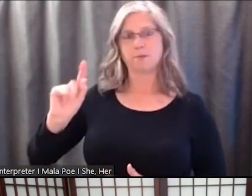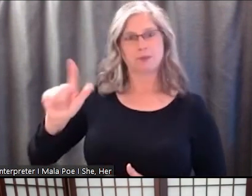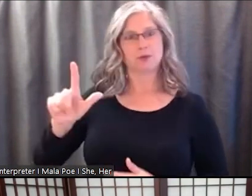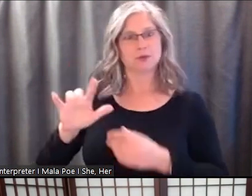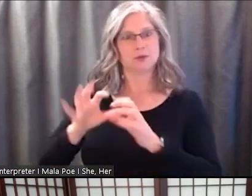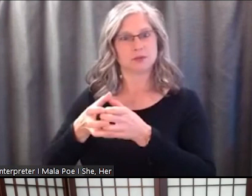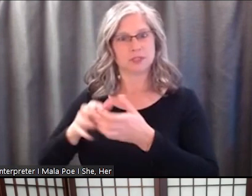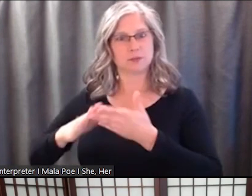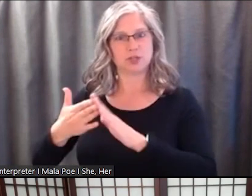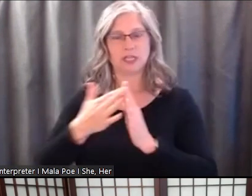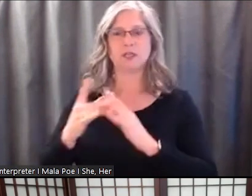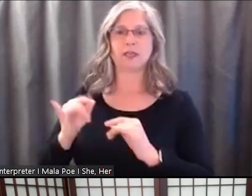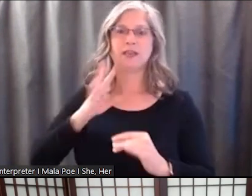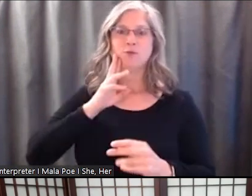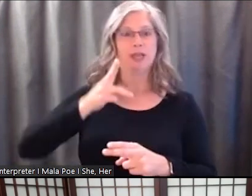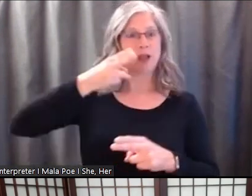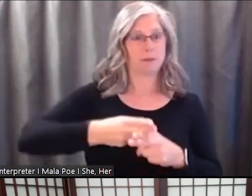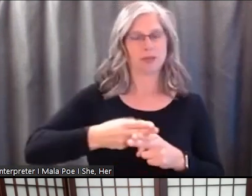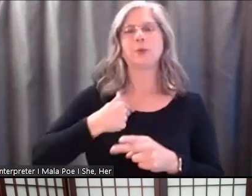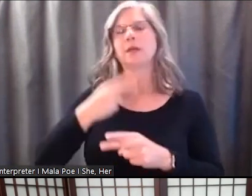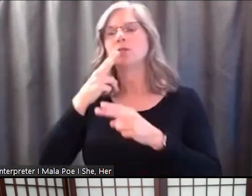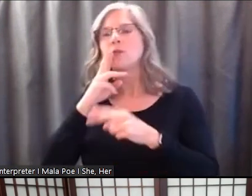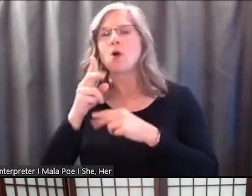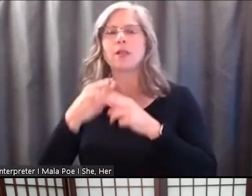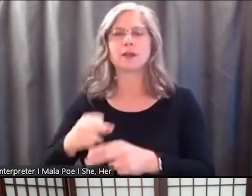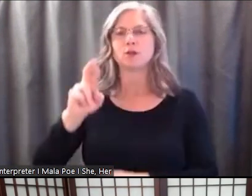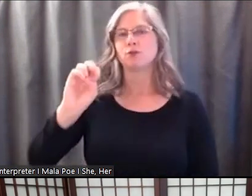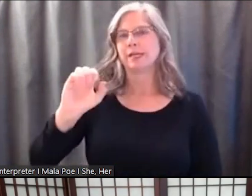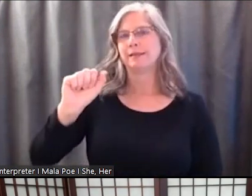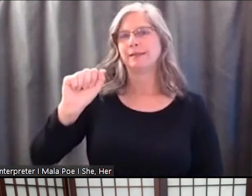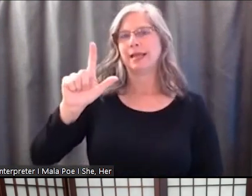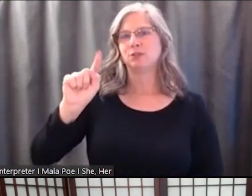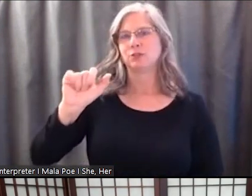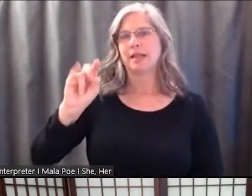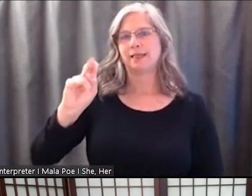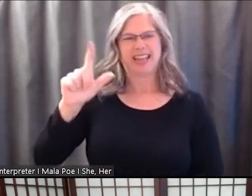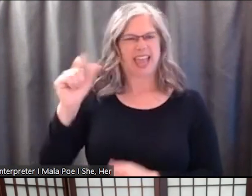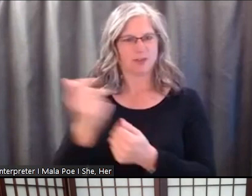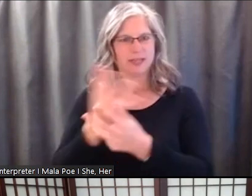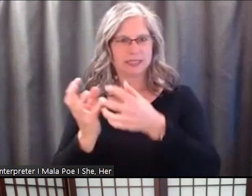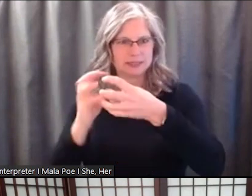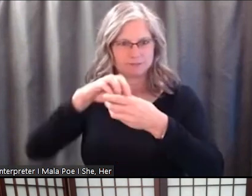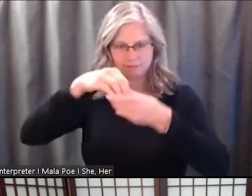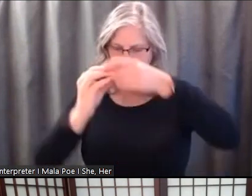Or if we nominalize that, we can say relationality. The notion that everything is interrelated and by extension, interdependent.